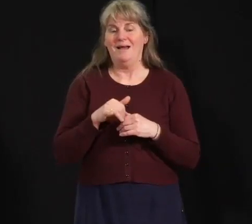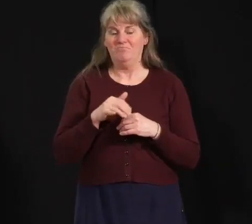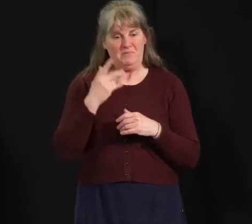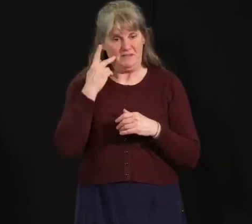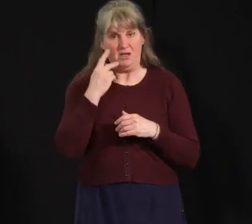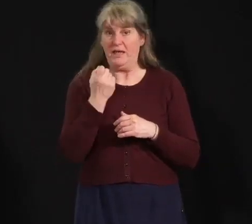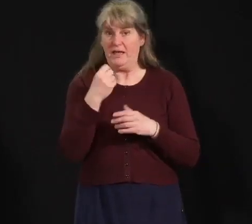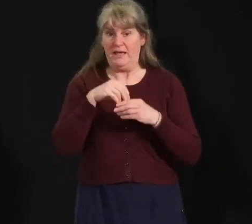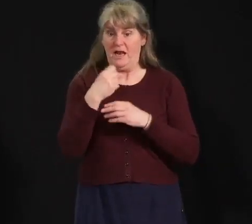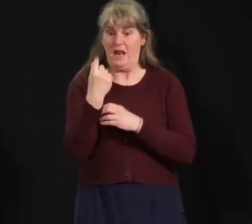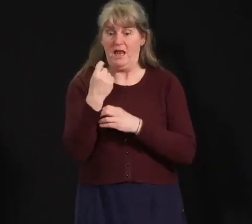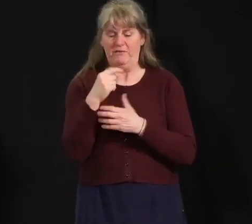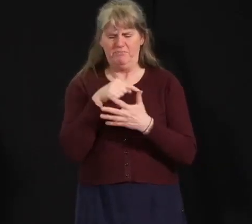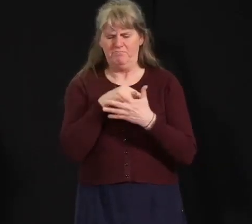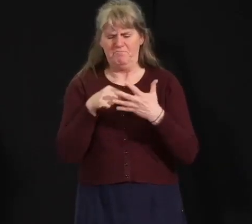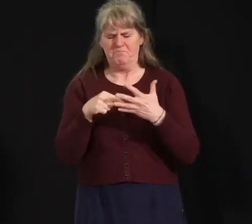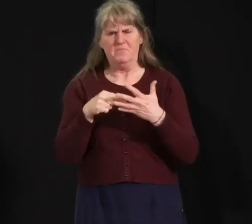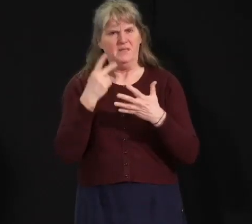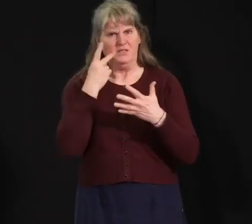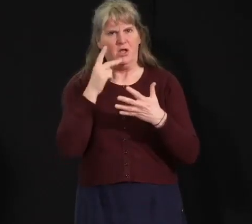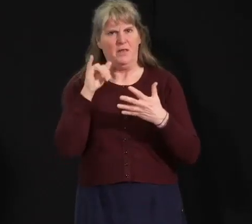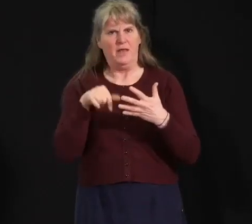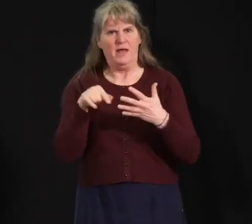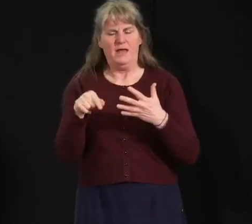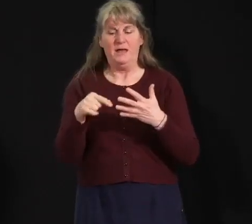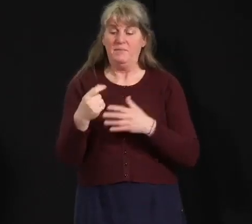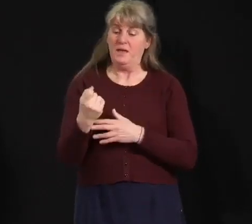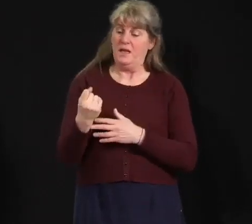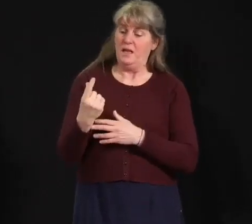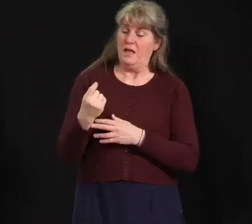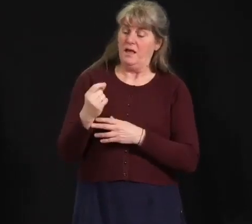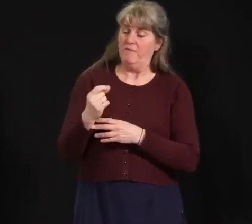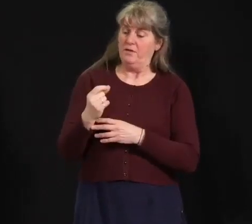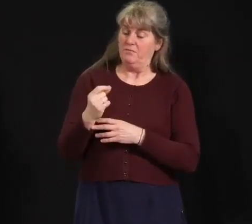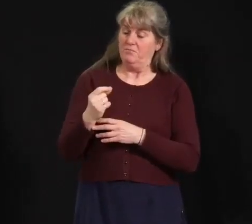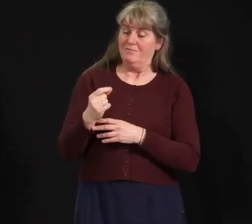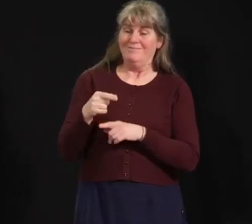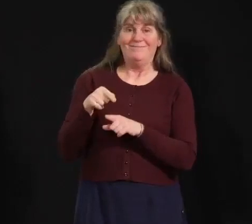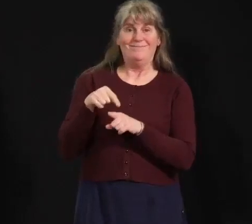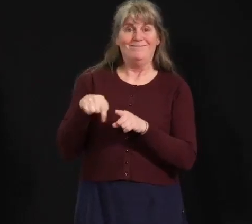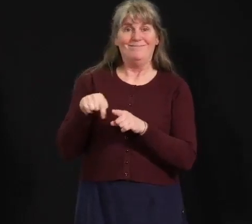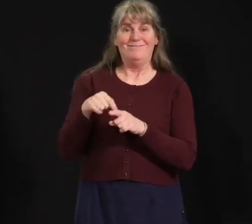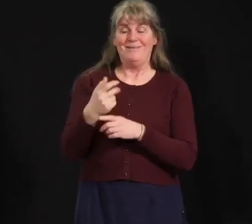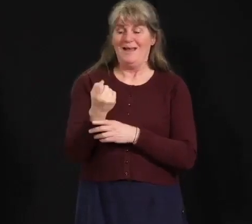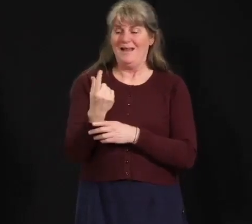And various descriptions of difficulty breathing being the predominant category of